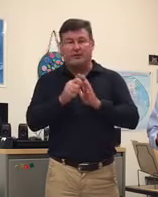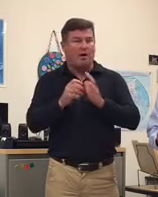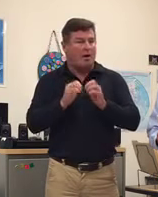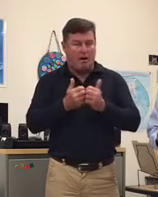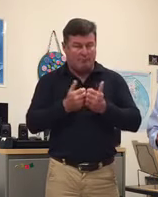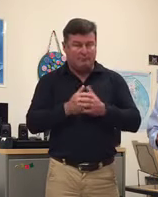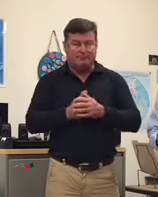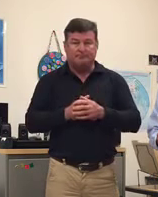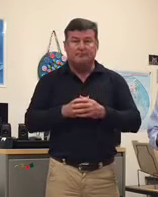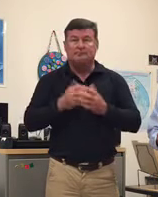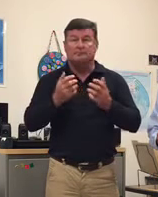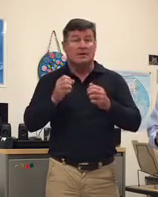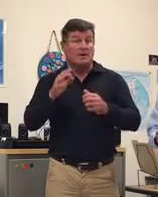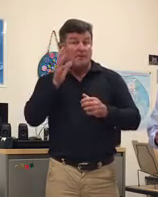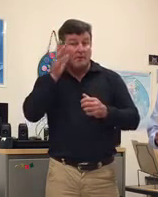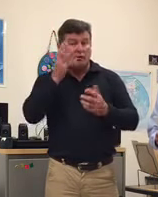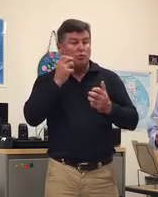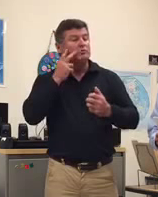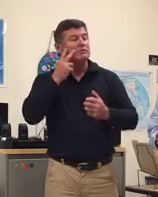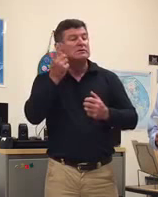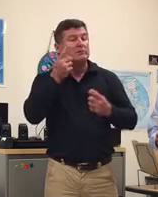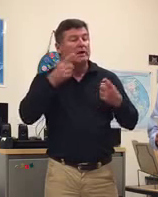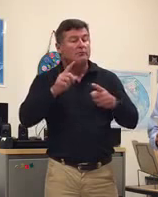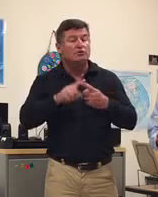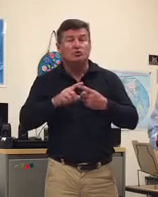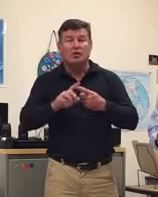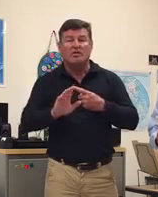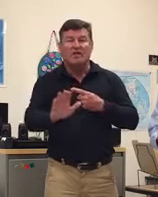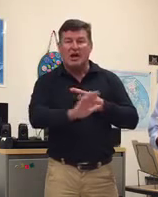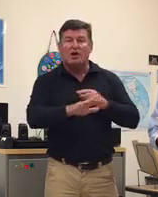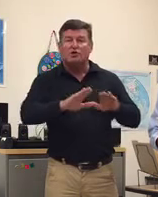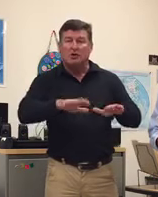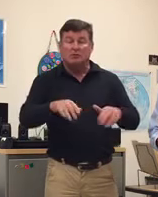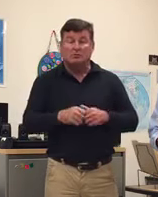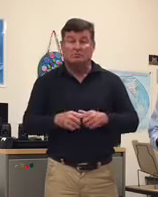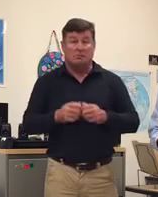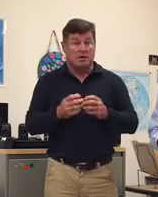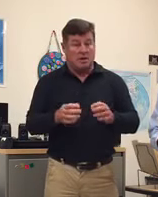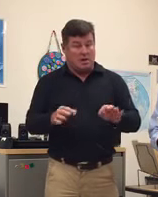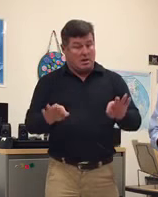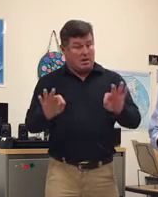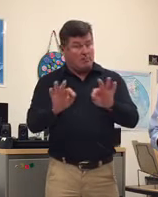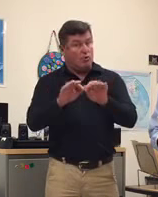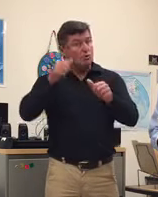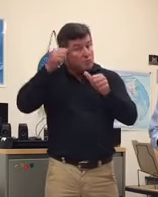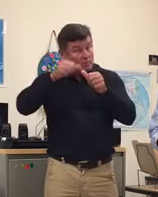of being able to use the video and check to see if something wrong has happened to a child.